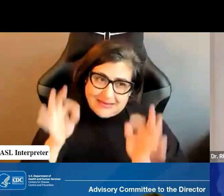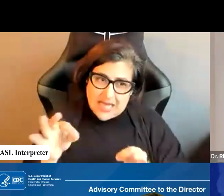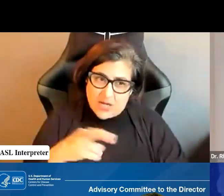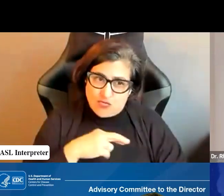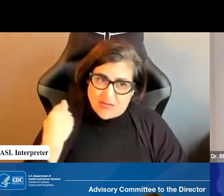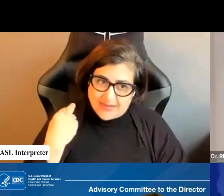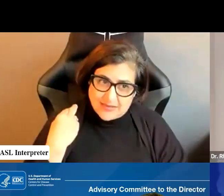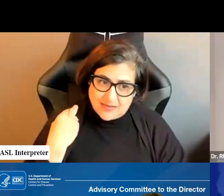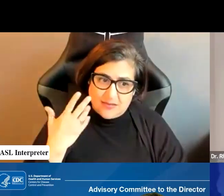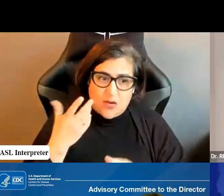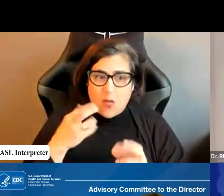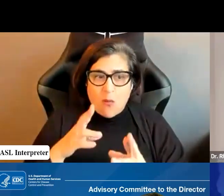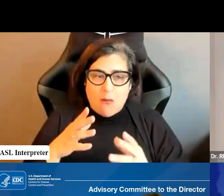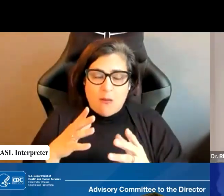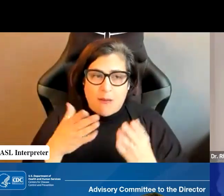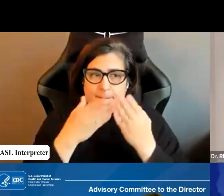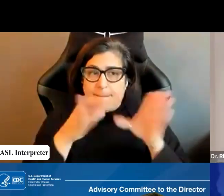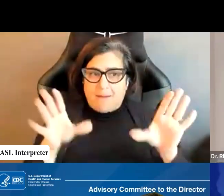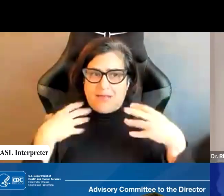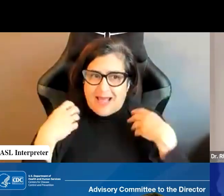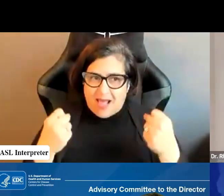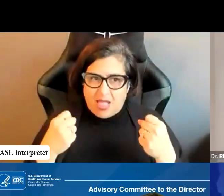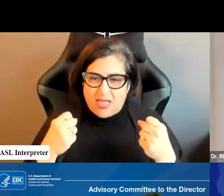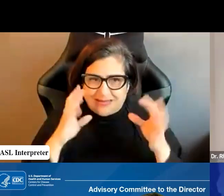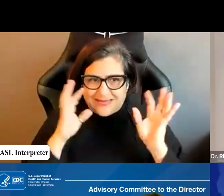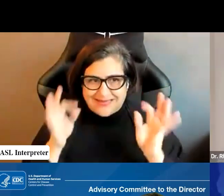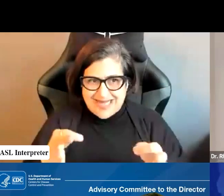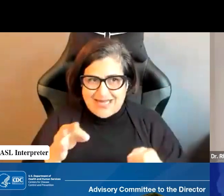you know, public health is deciding the risk for a person.